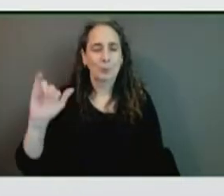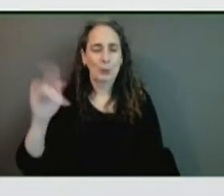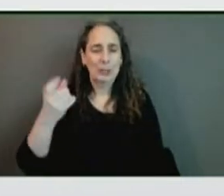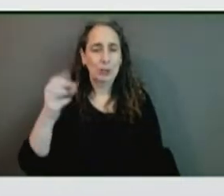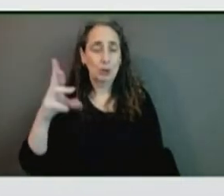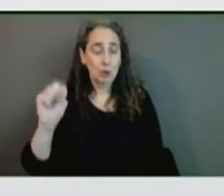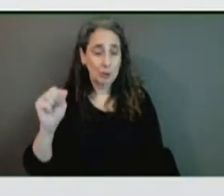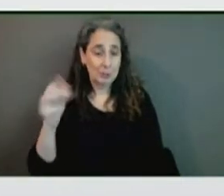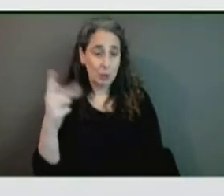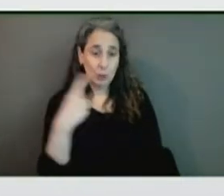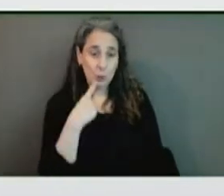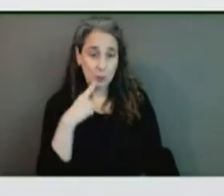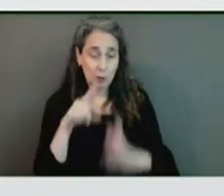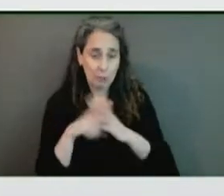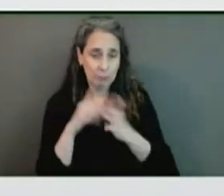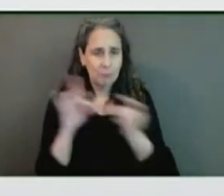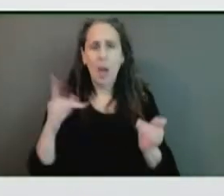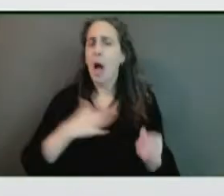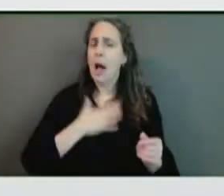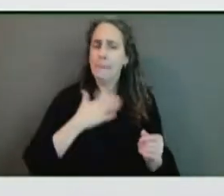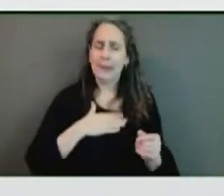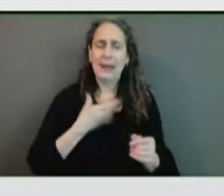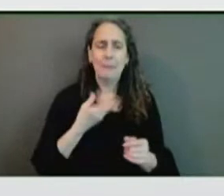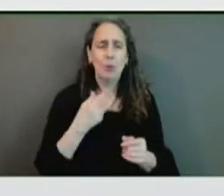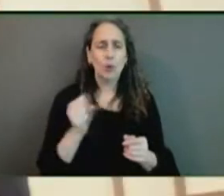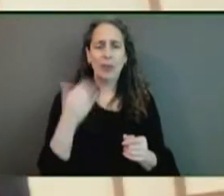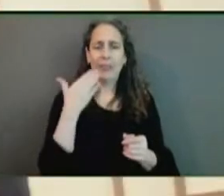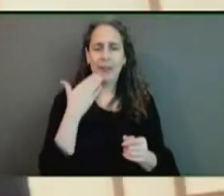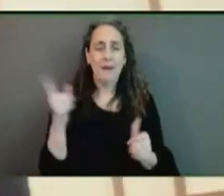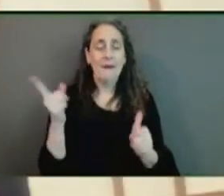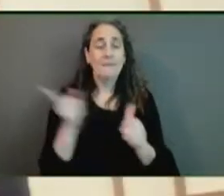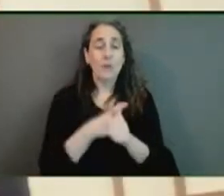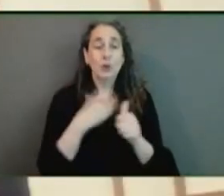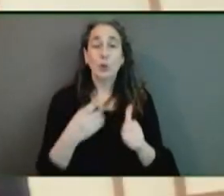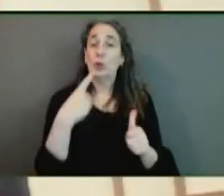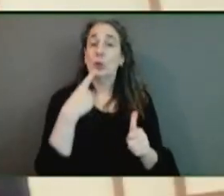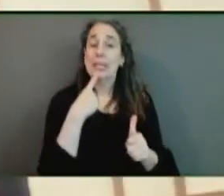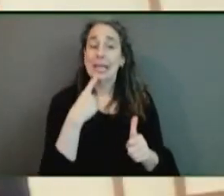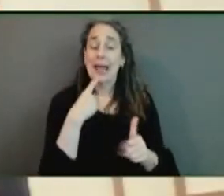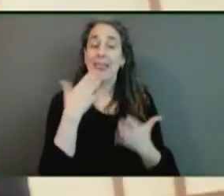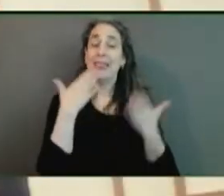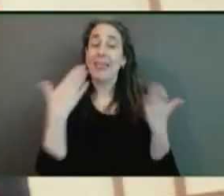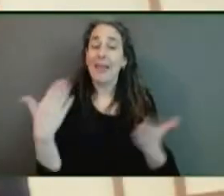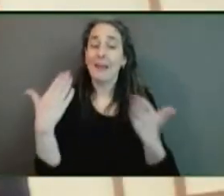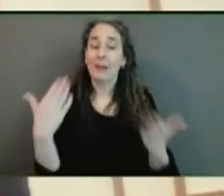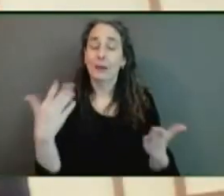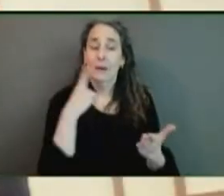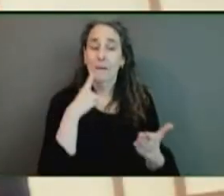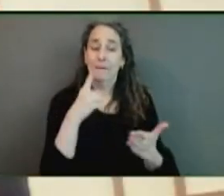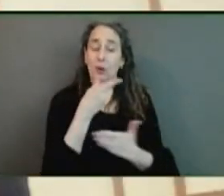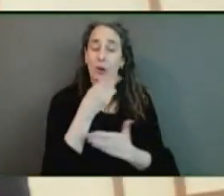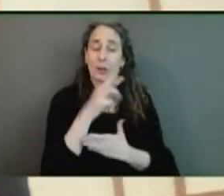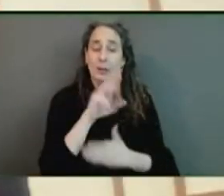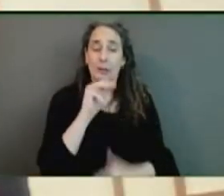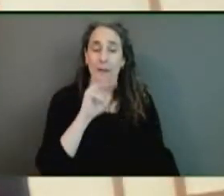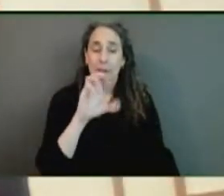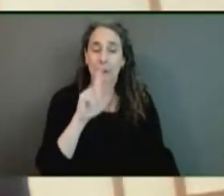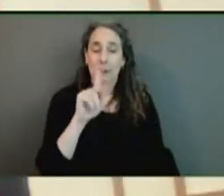either one of you like to start with a comment there. Sure Be happy to Chris. Thank you. And